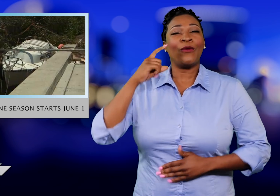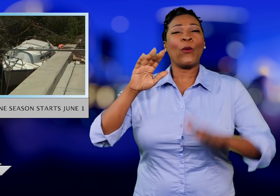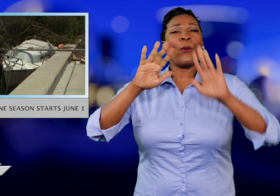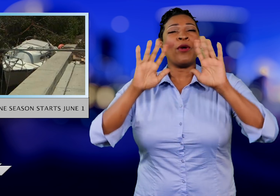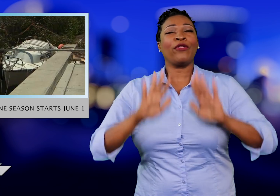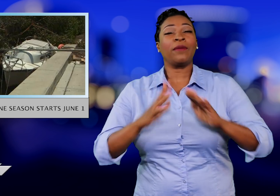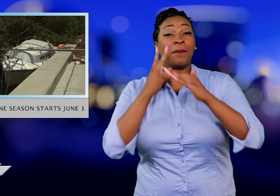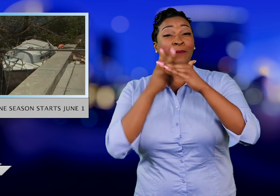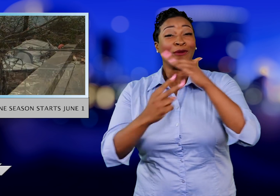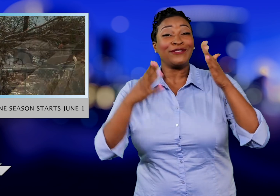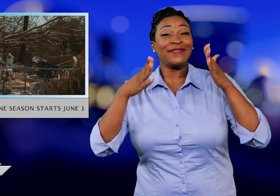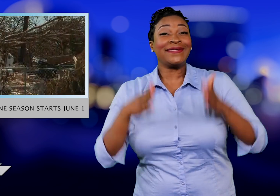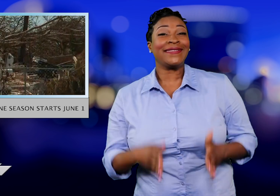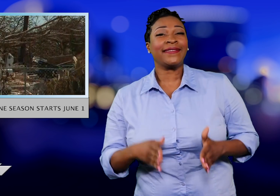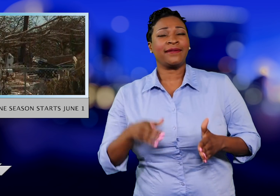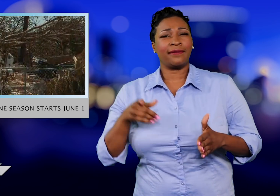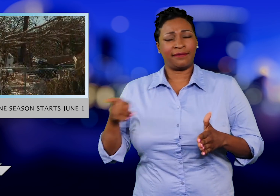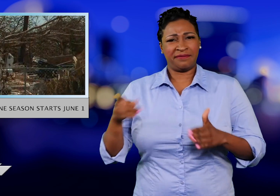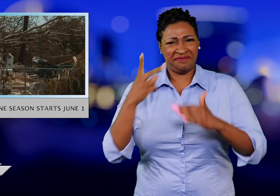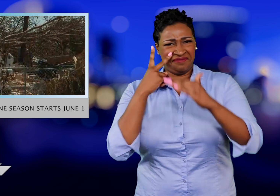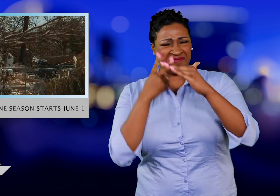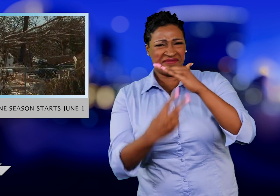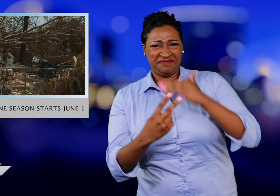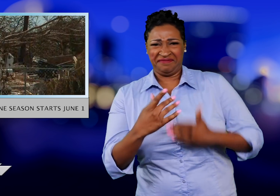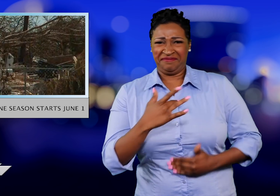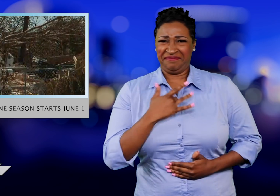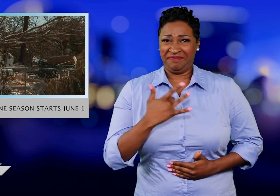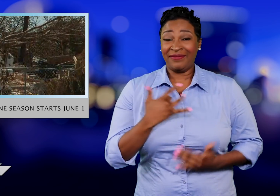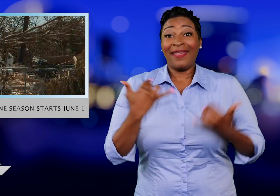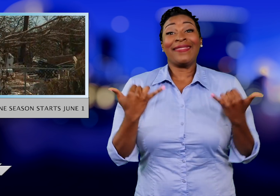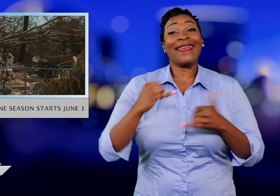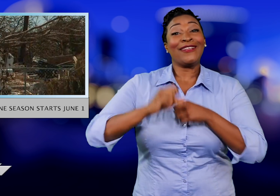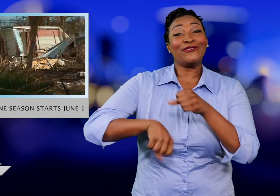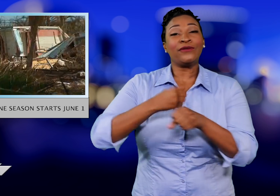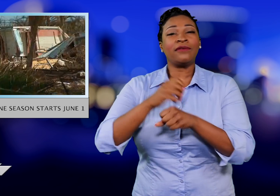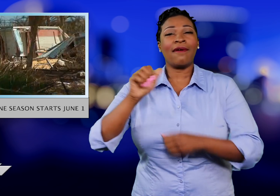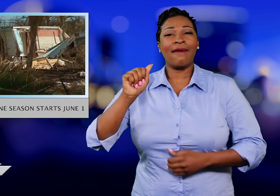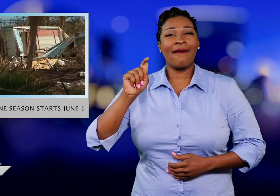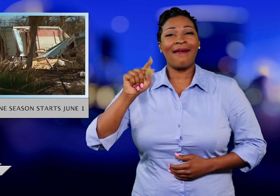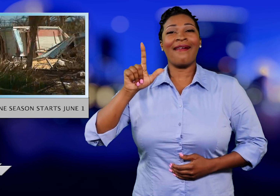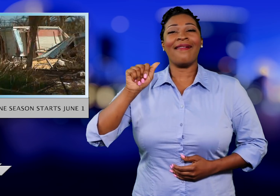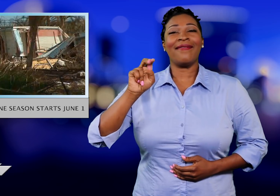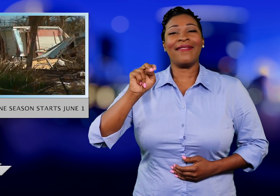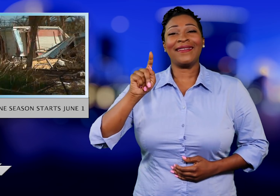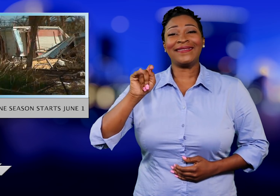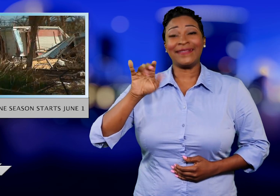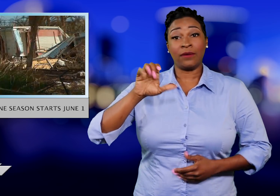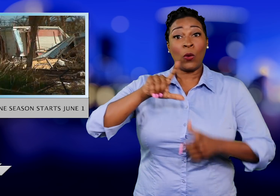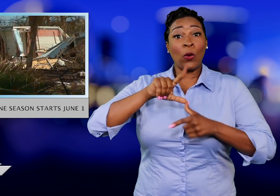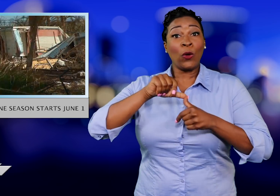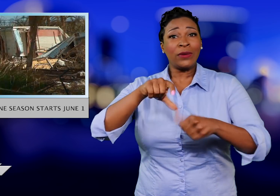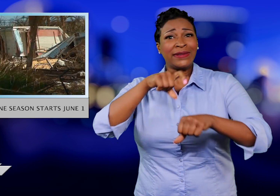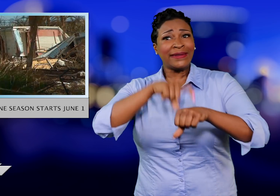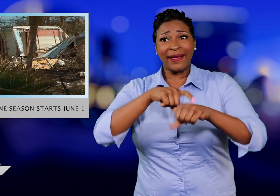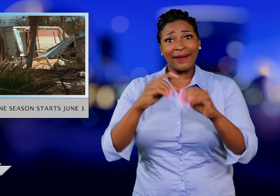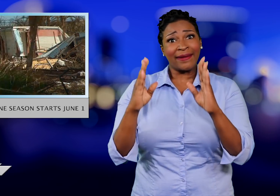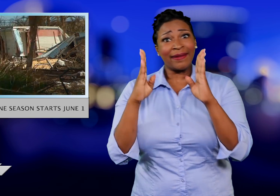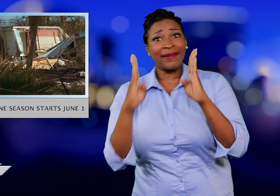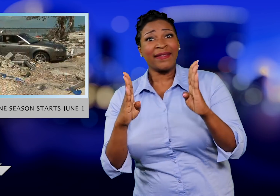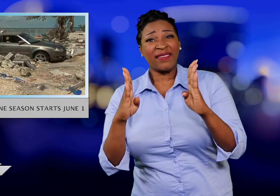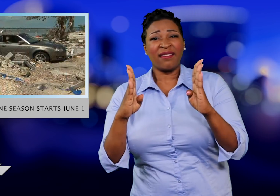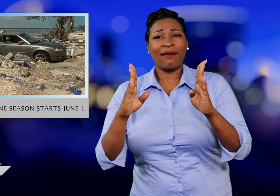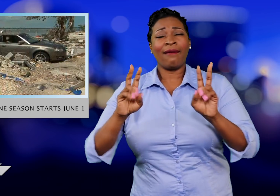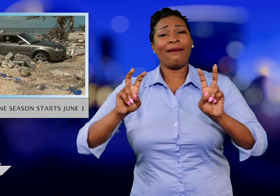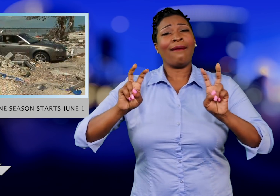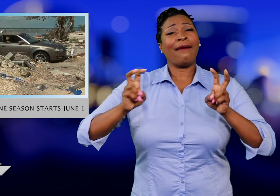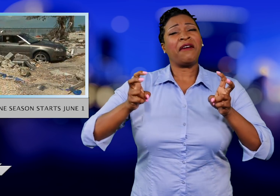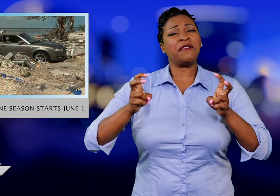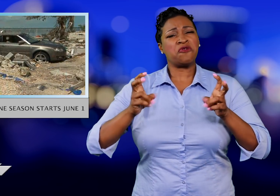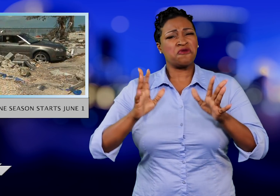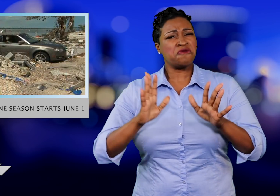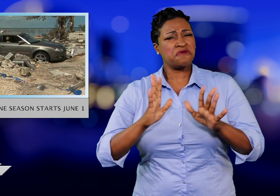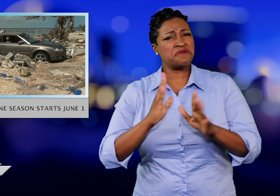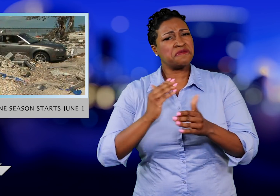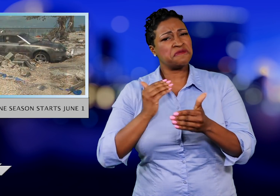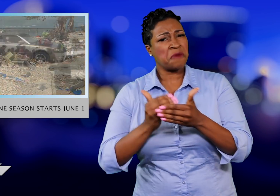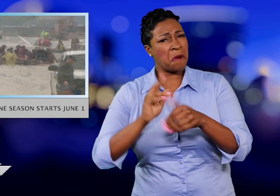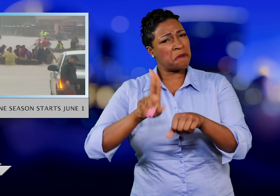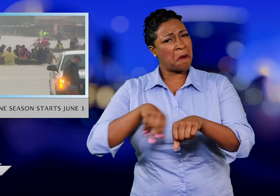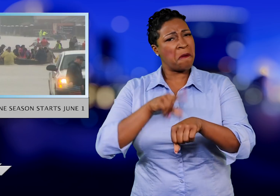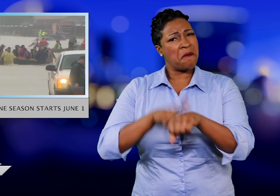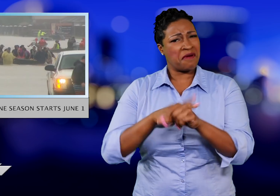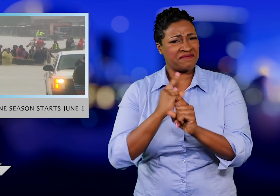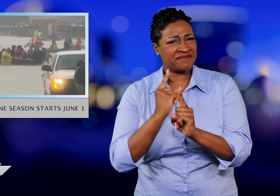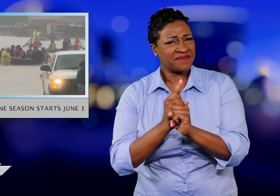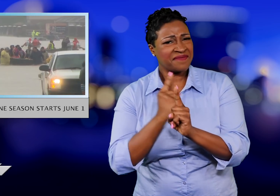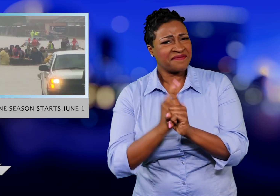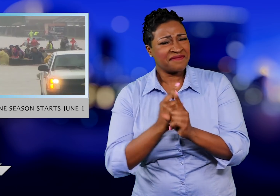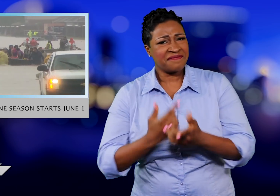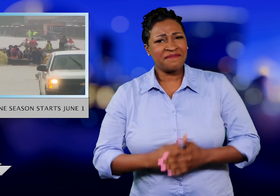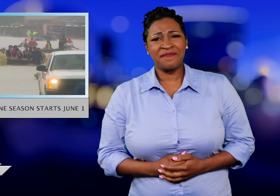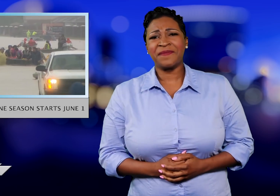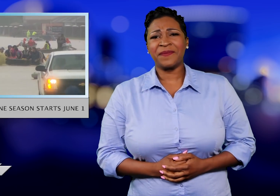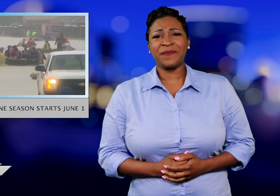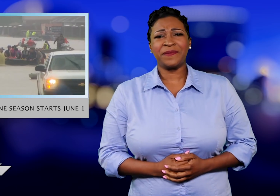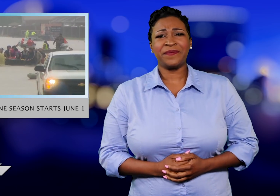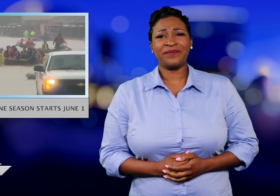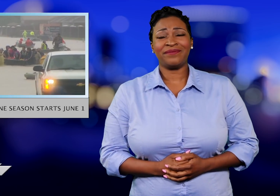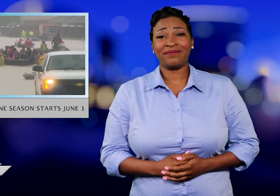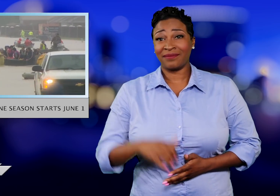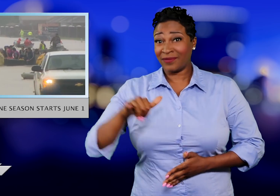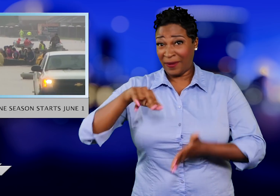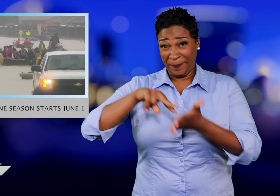Government forecasters are predicting a near-normal Atlantic hurricane season this year.